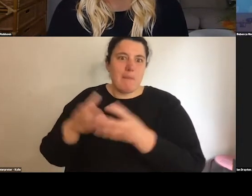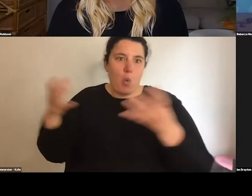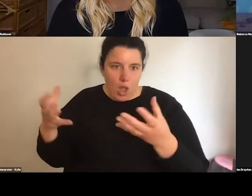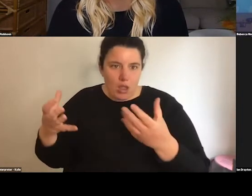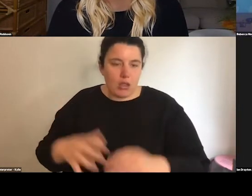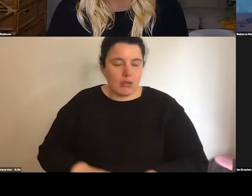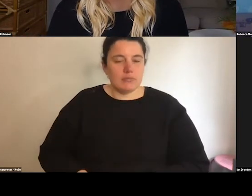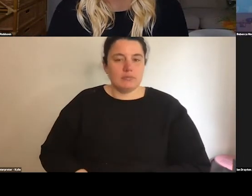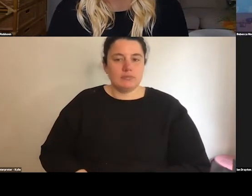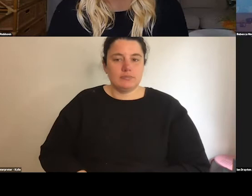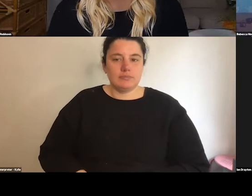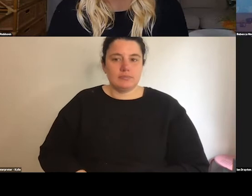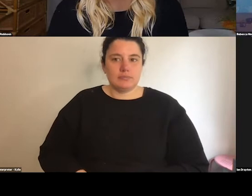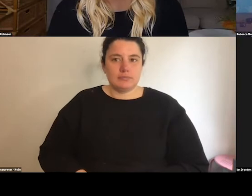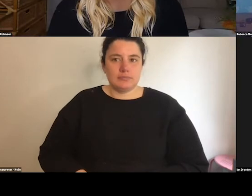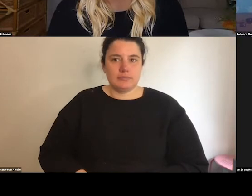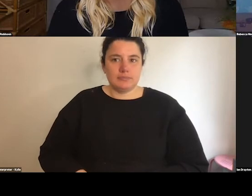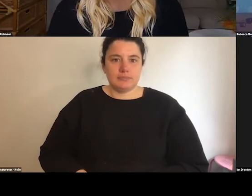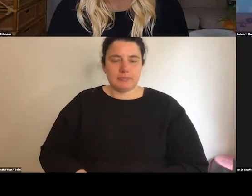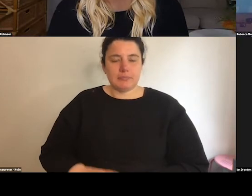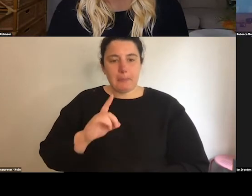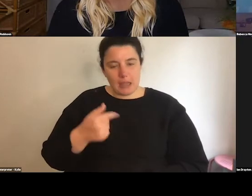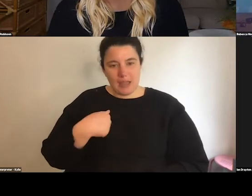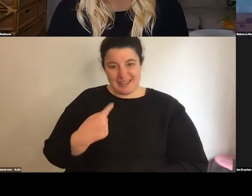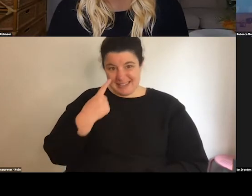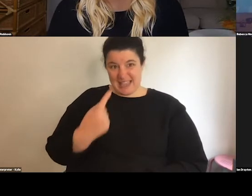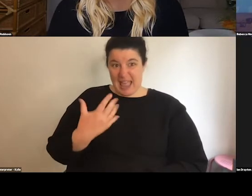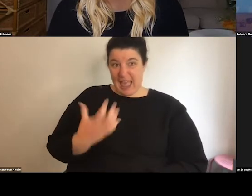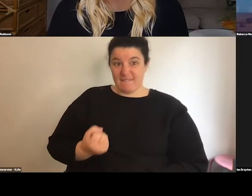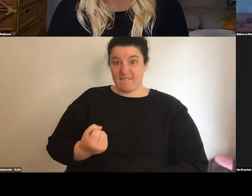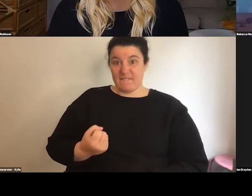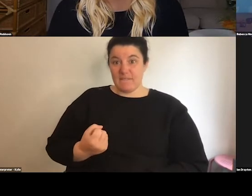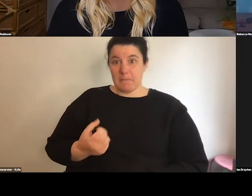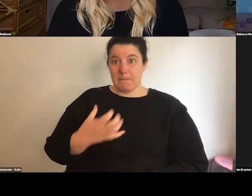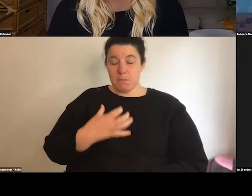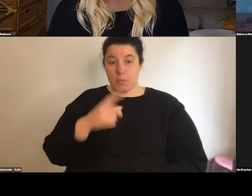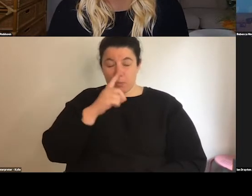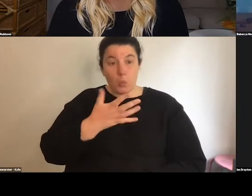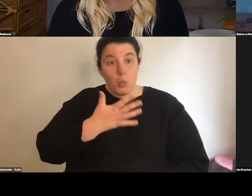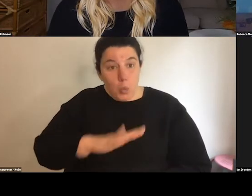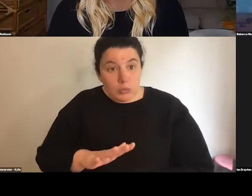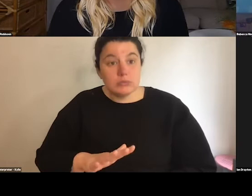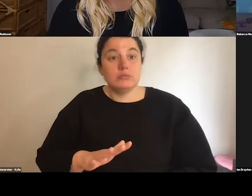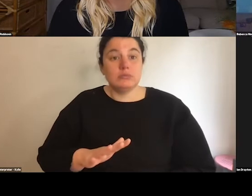But I certainly see there's more appetite for the decision-makers